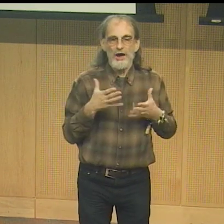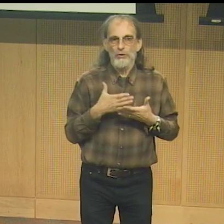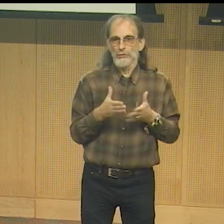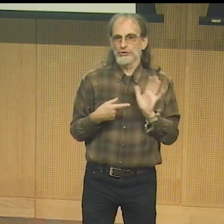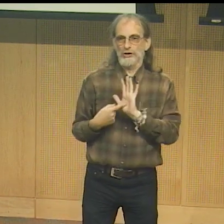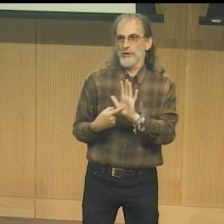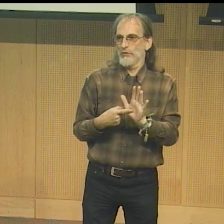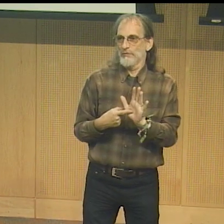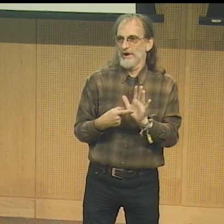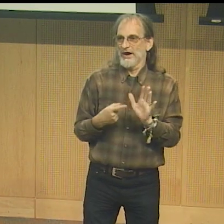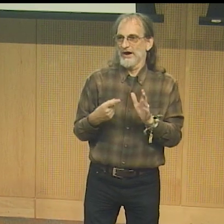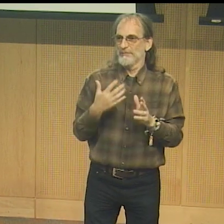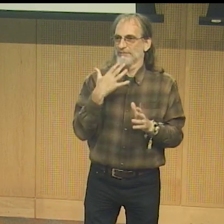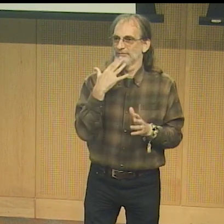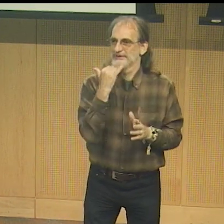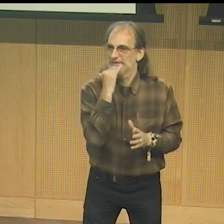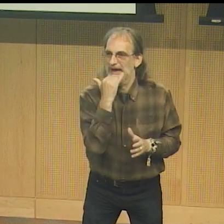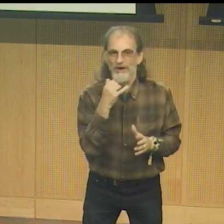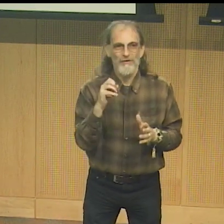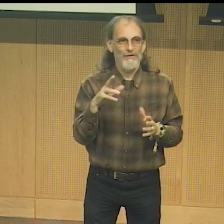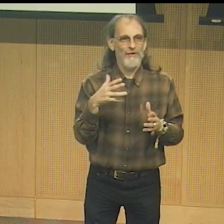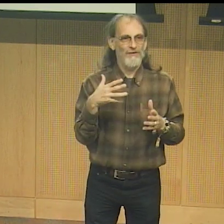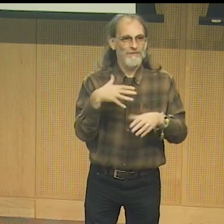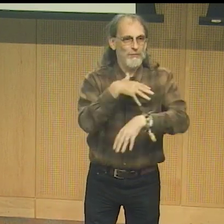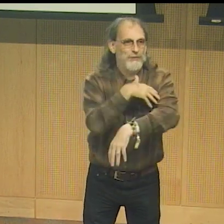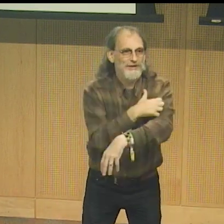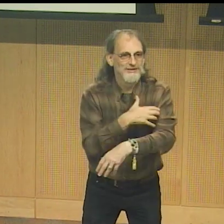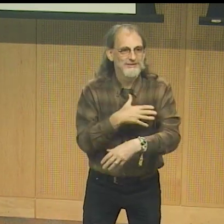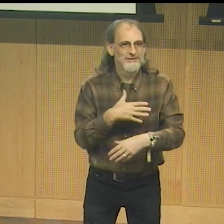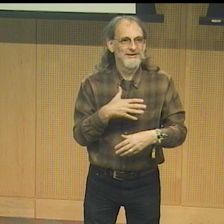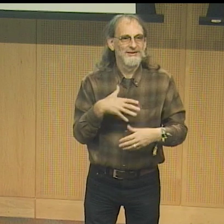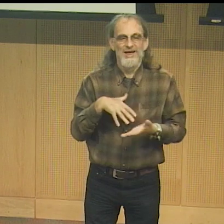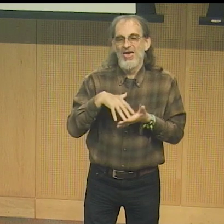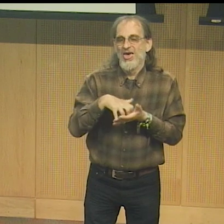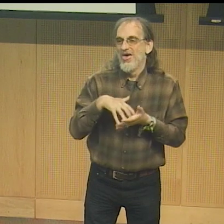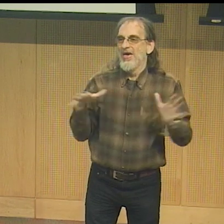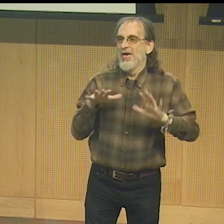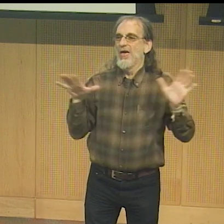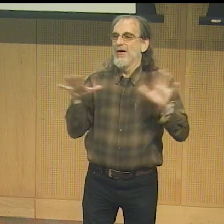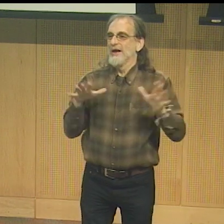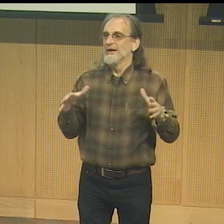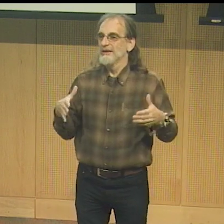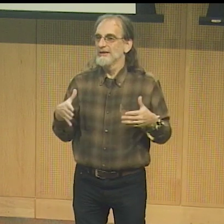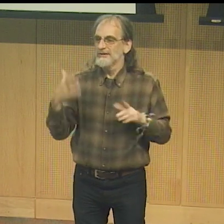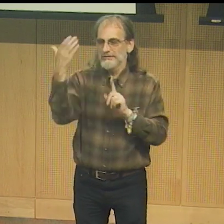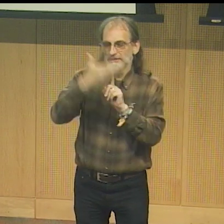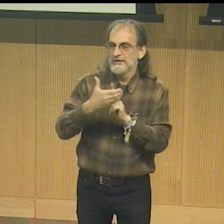their knowledge, coming together in a supportive way, they don't do that. They hide their mistakes.